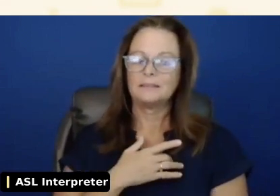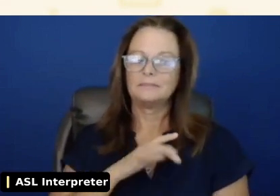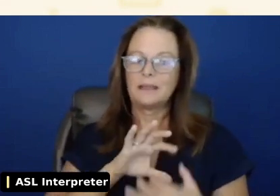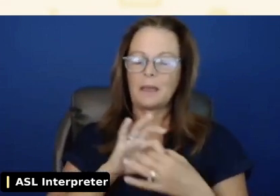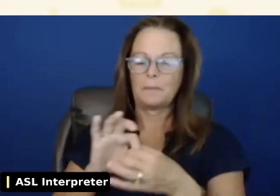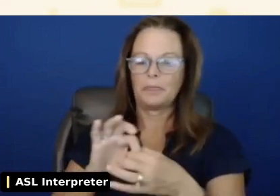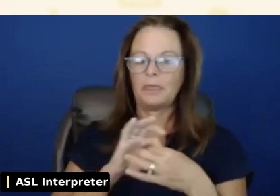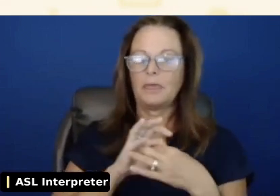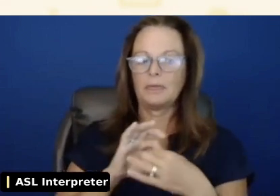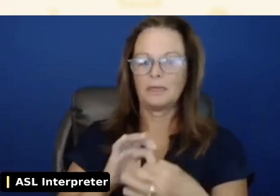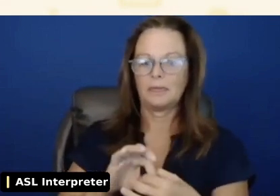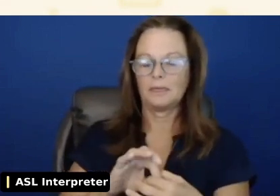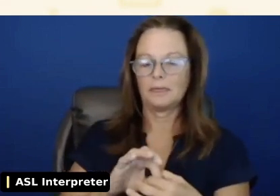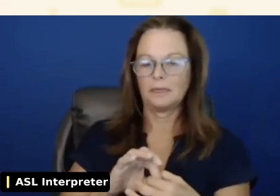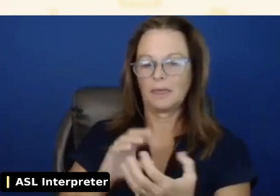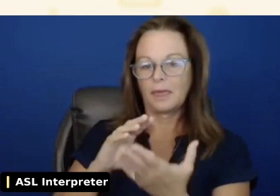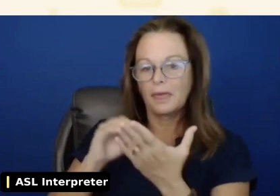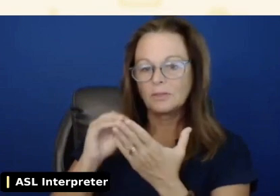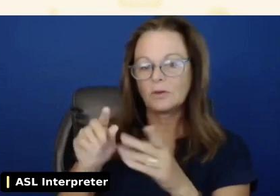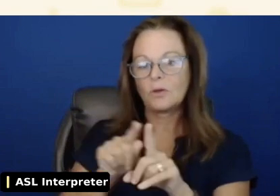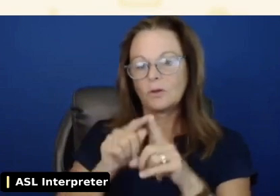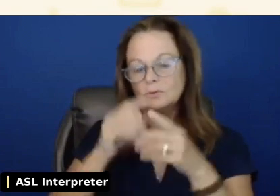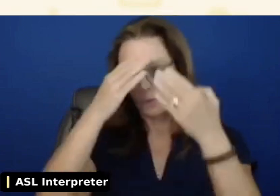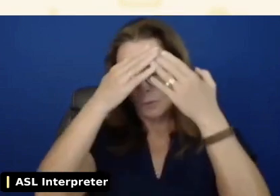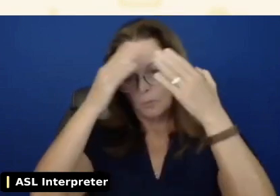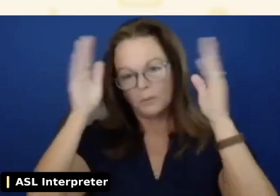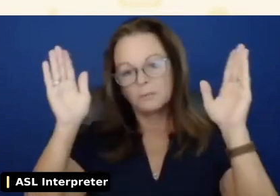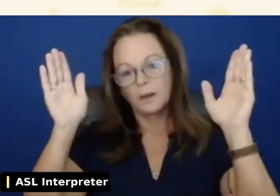and be also open-minded to learn more about it.